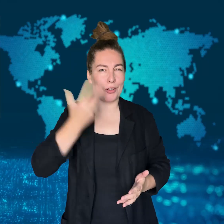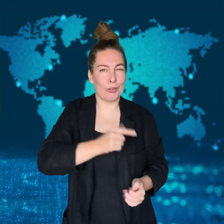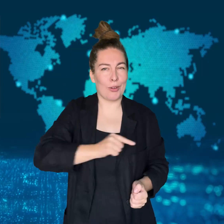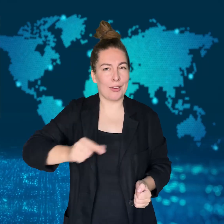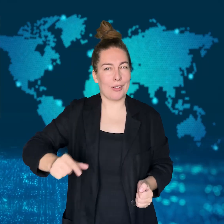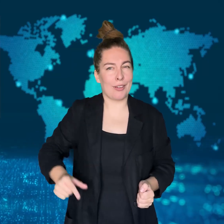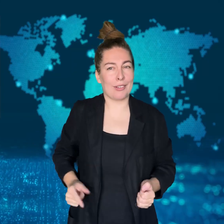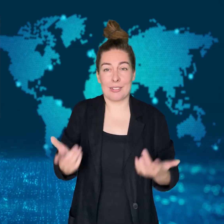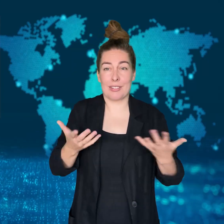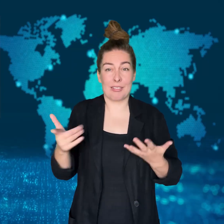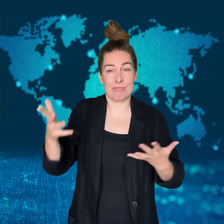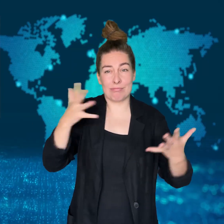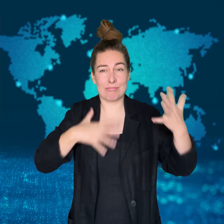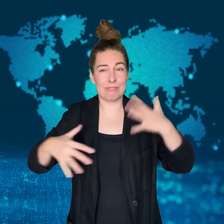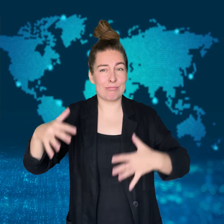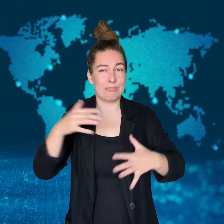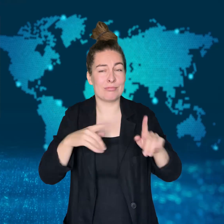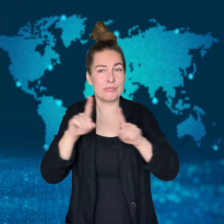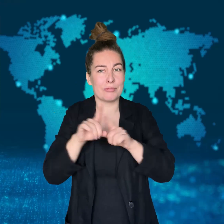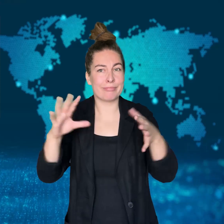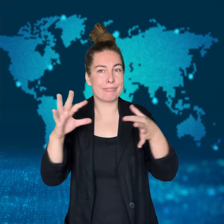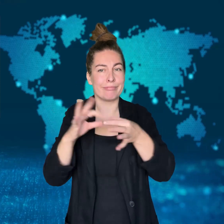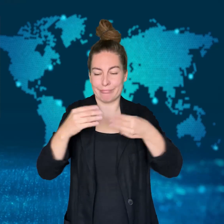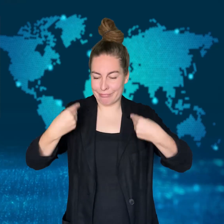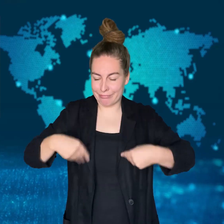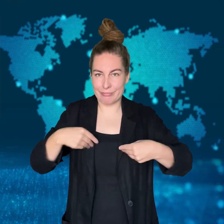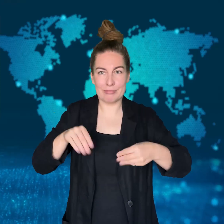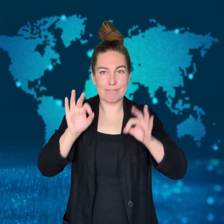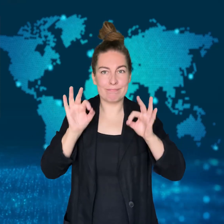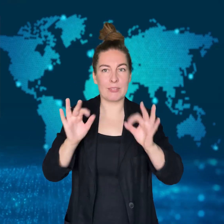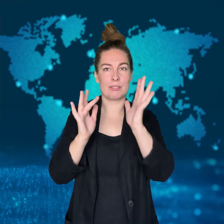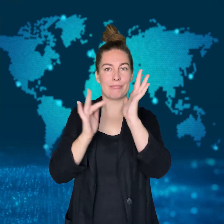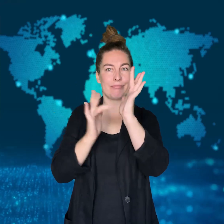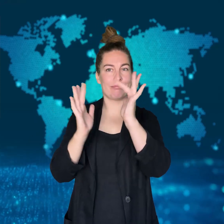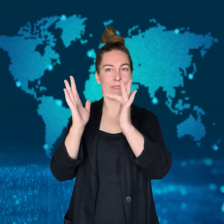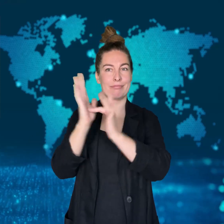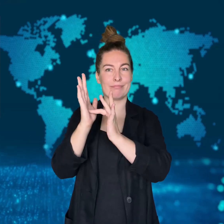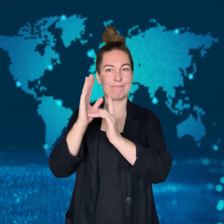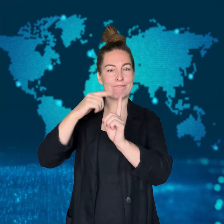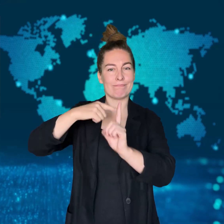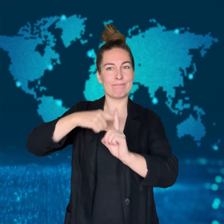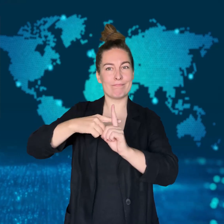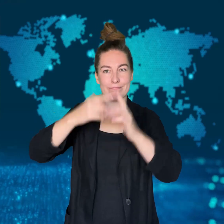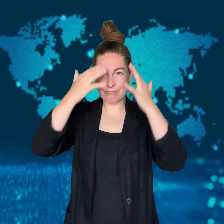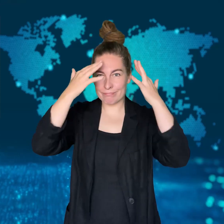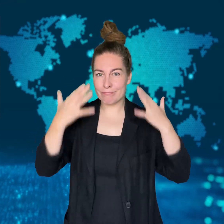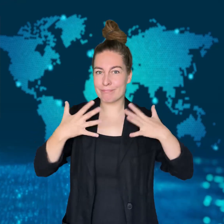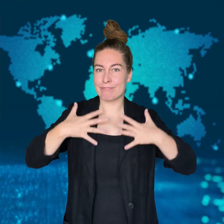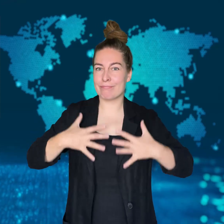The drag queen was in an outfit resembling Jesus Christ